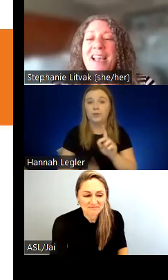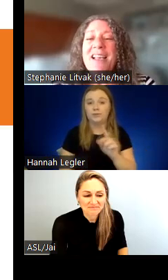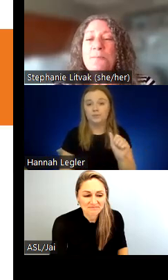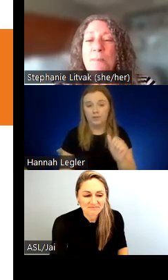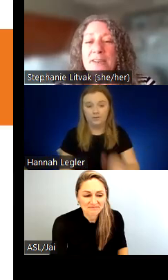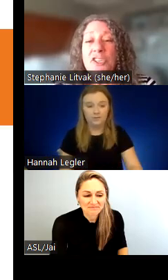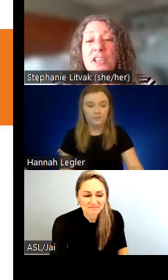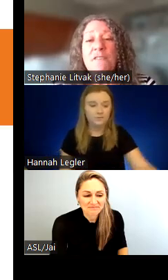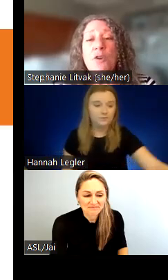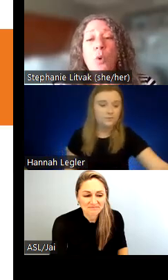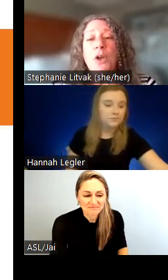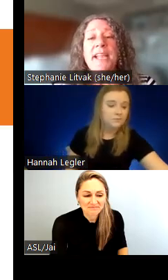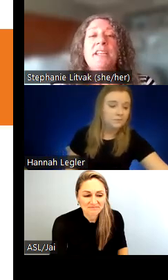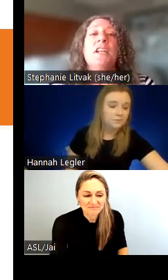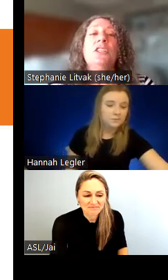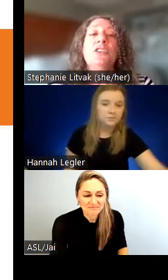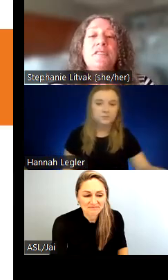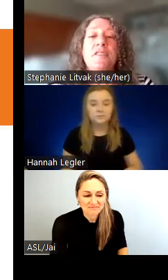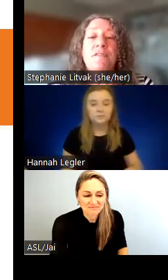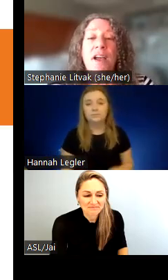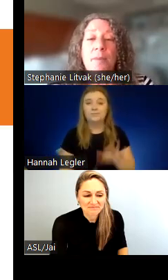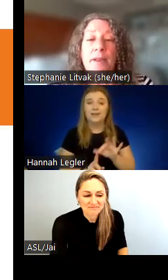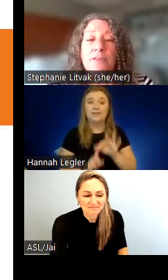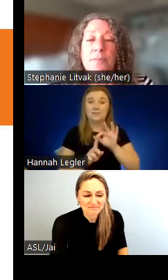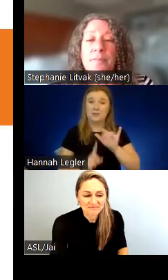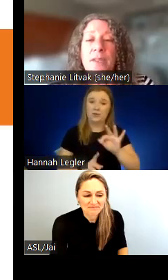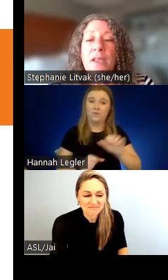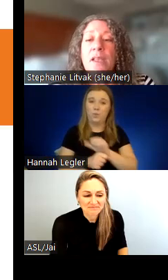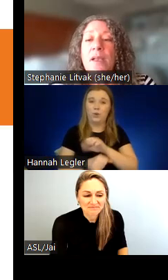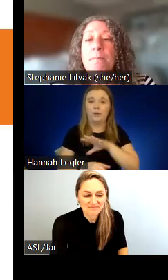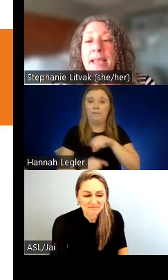Especially if you are working in an inclusive environment.